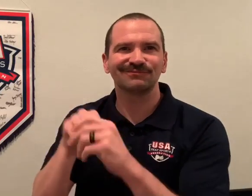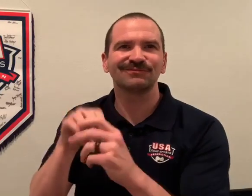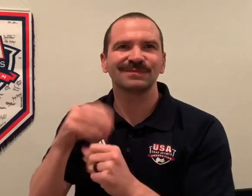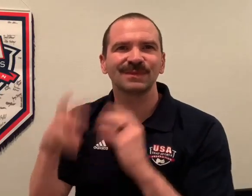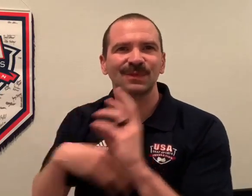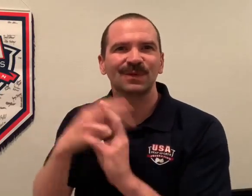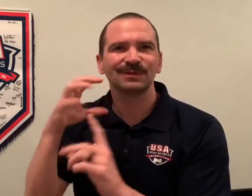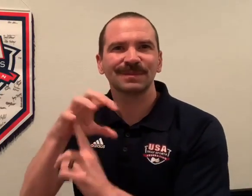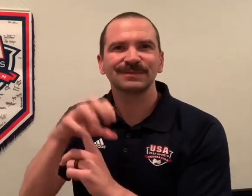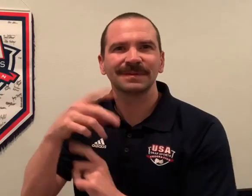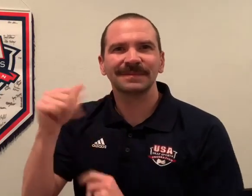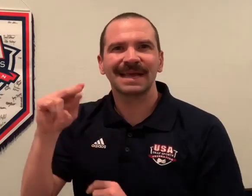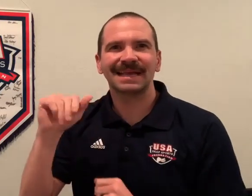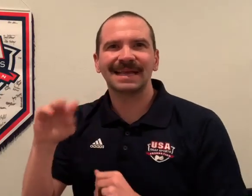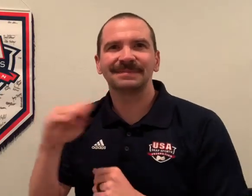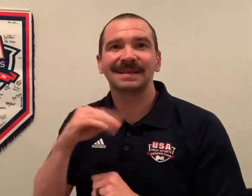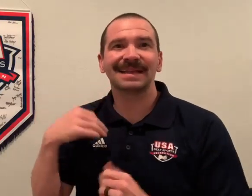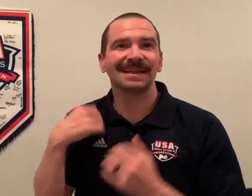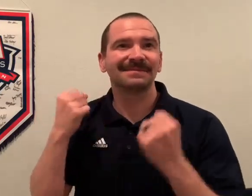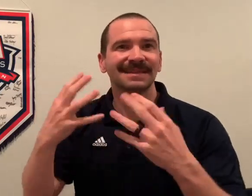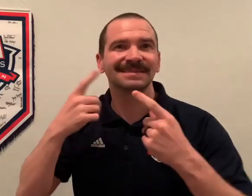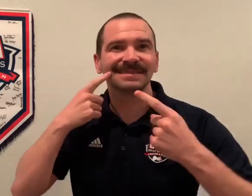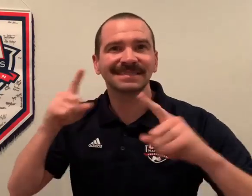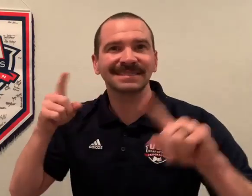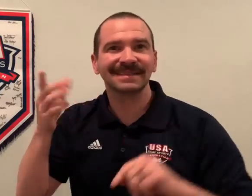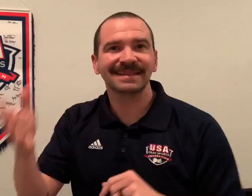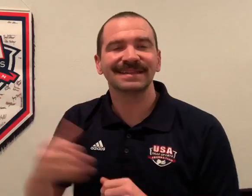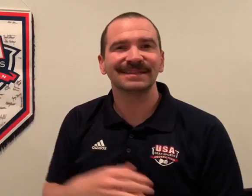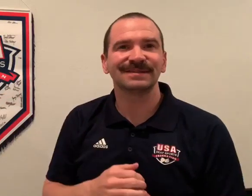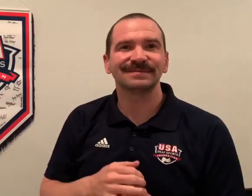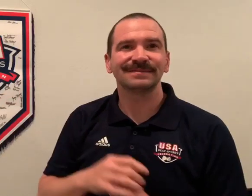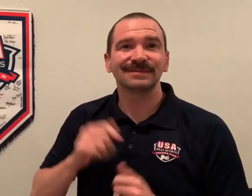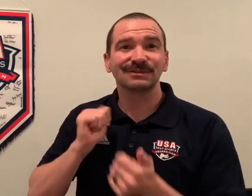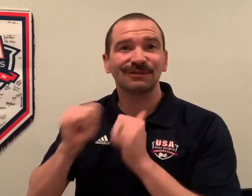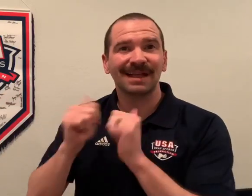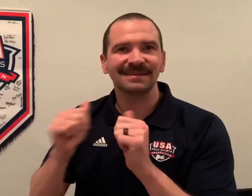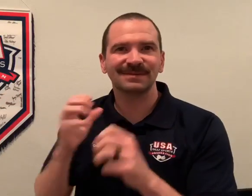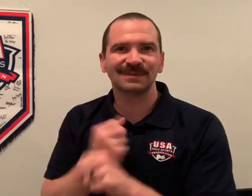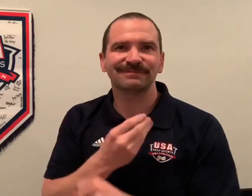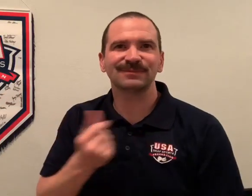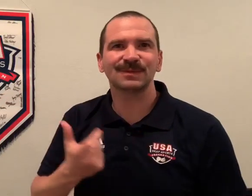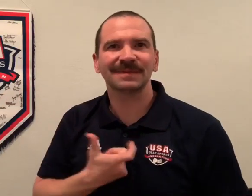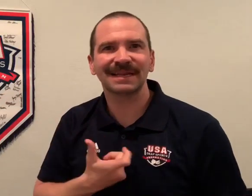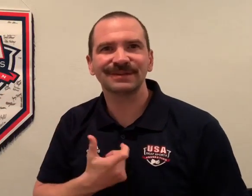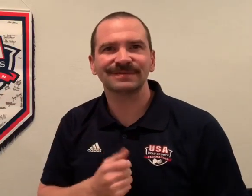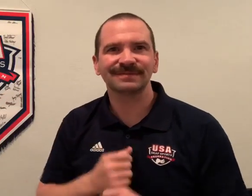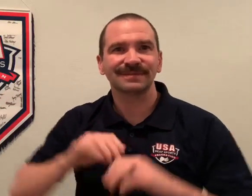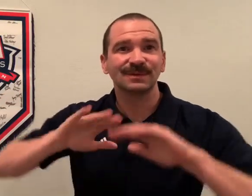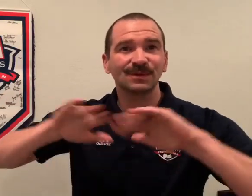We've been competing in World Championships and Pan Am. We've had many successes at these competitions. We won a few medals in track.